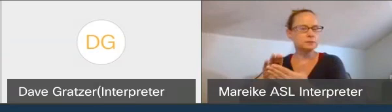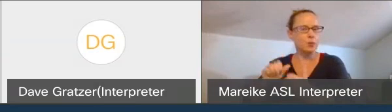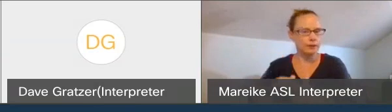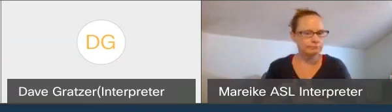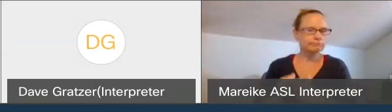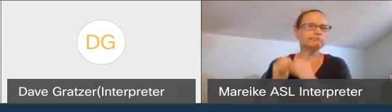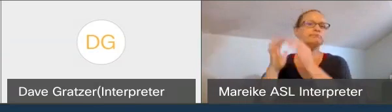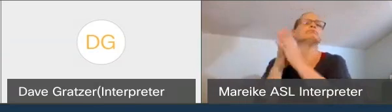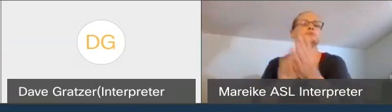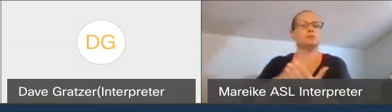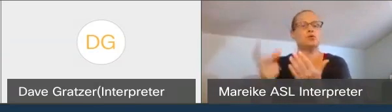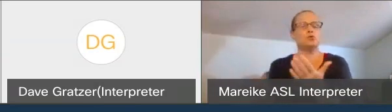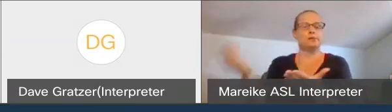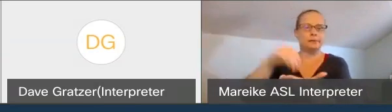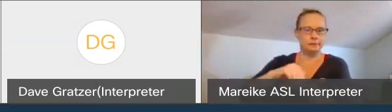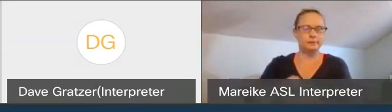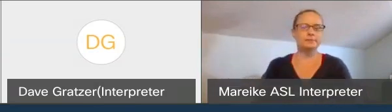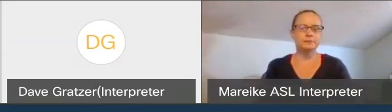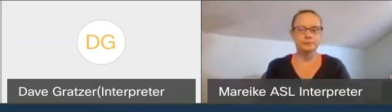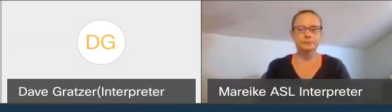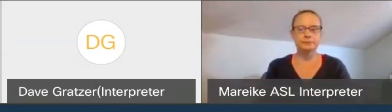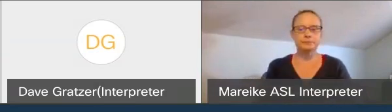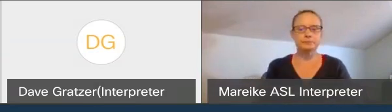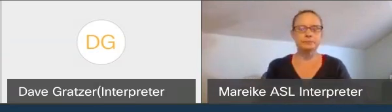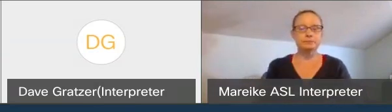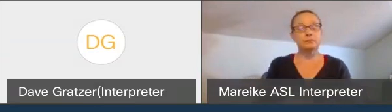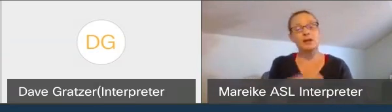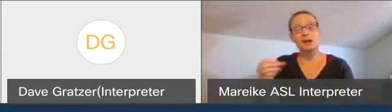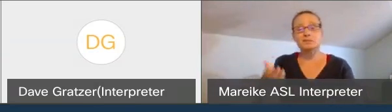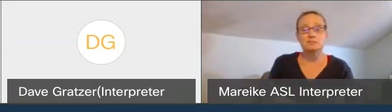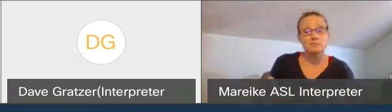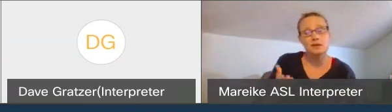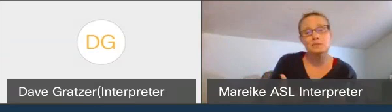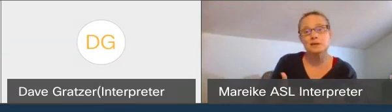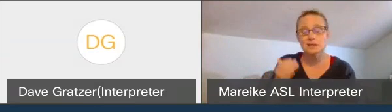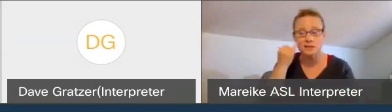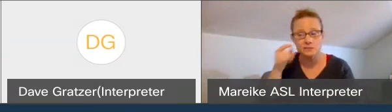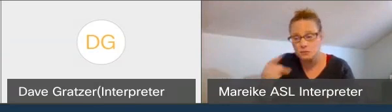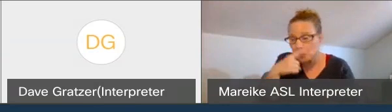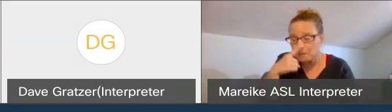or--or restarting it and--and maybe, uh, if you can--if you're comfortable sharing,